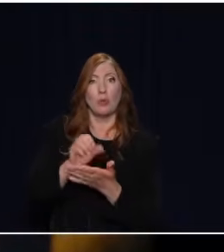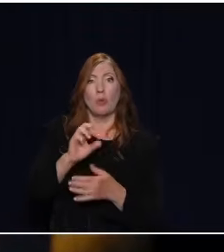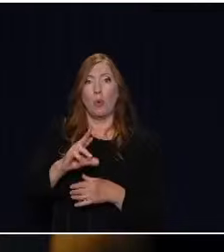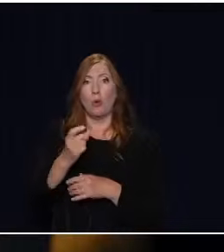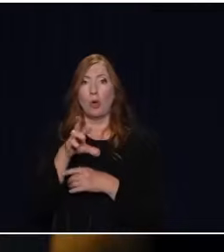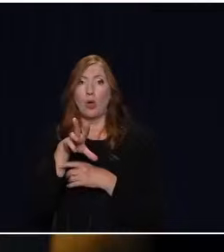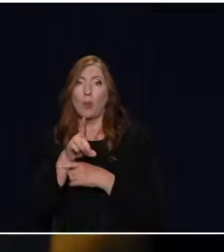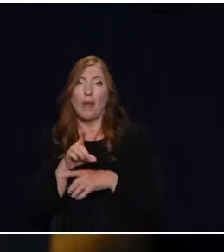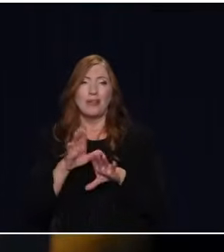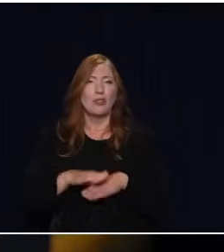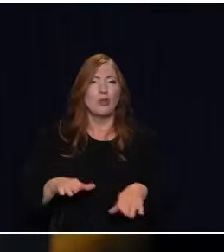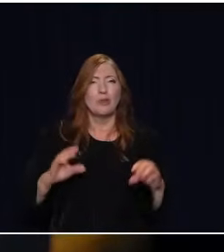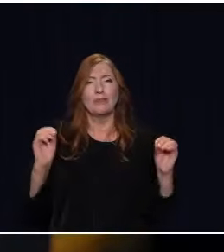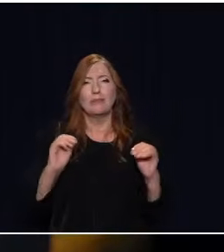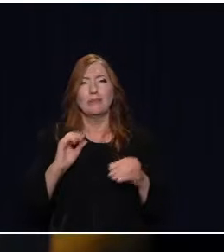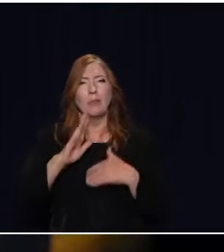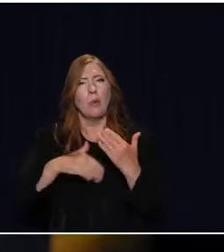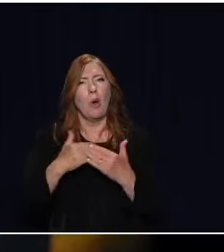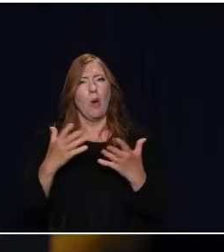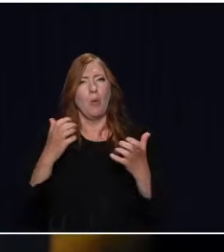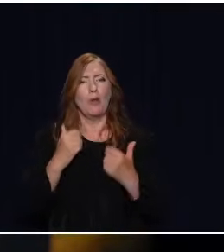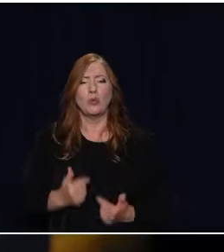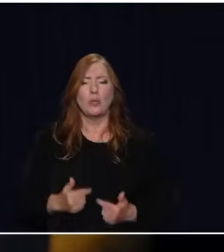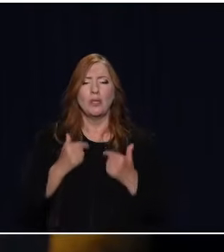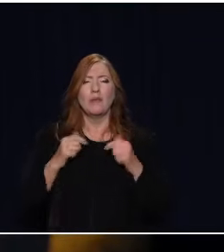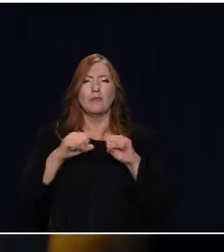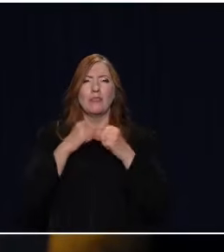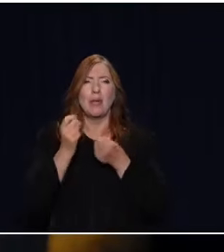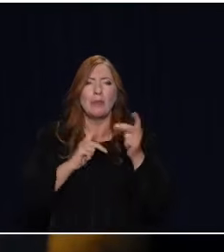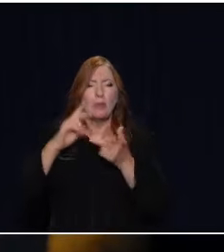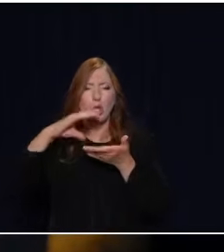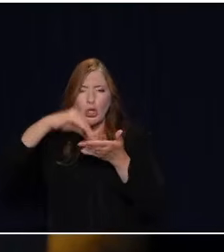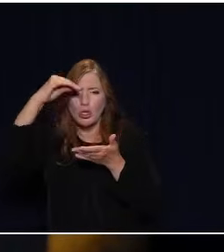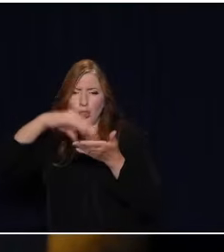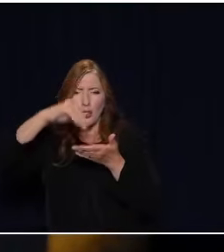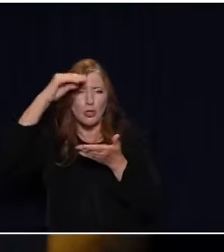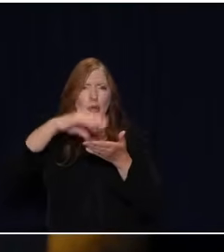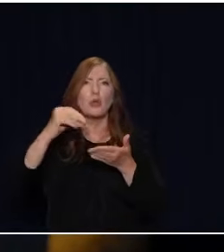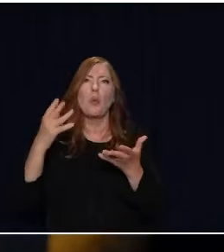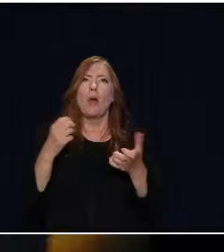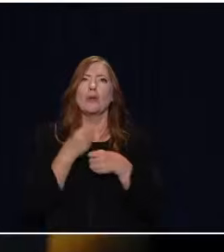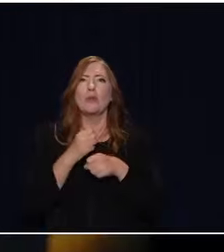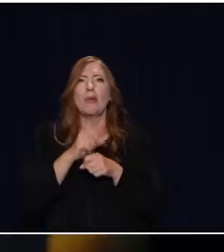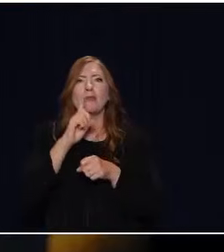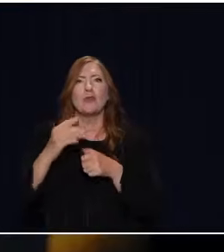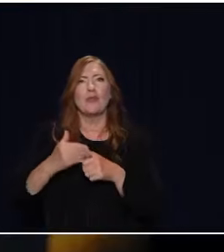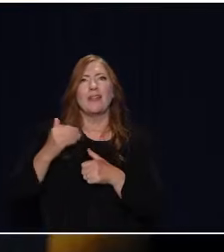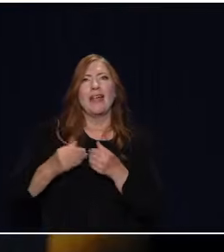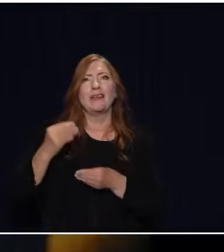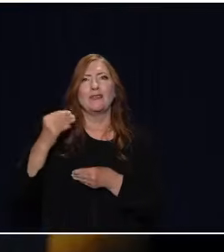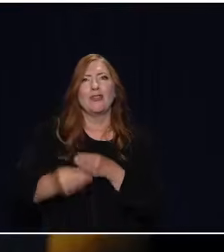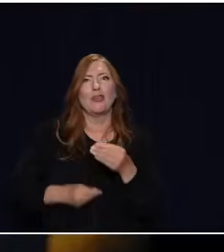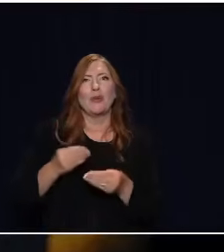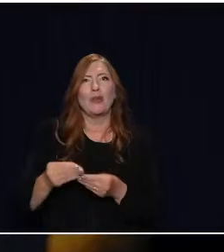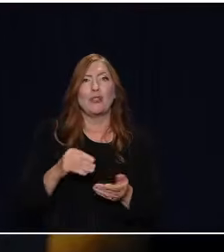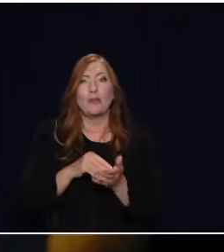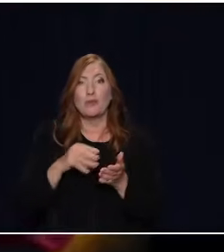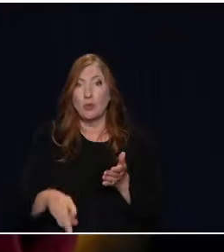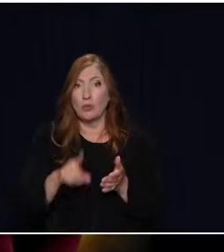SOMEONE PAID FOR ME TO GO THROUGH PUBLIC INSTRUCTION. THAT STRUCK ME. I THINK WE ALL WANT TO LOVE IN